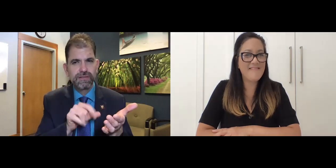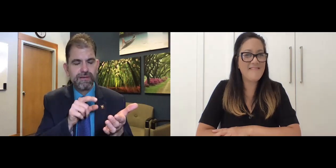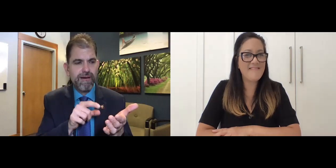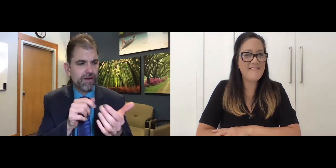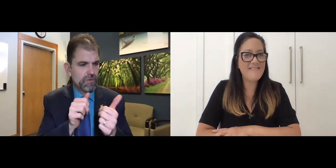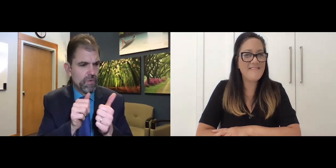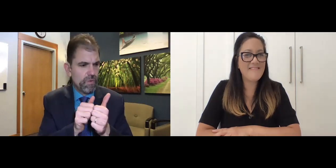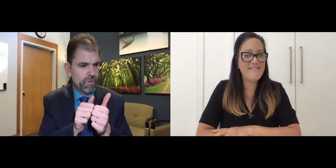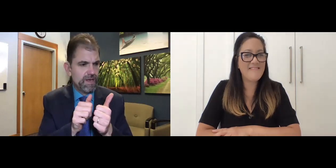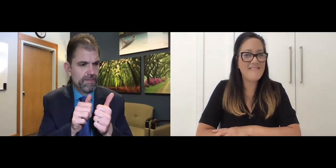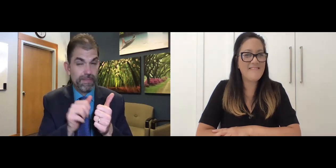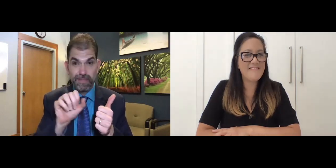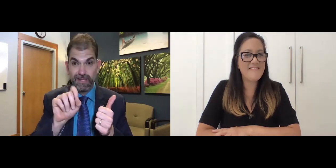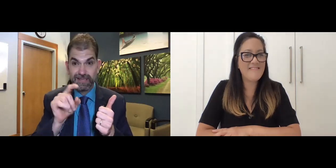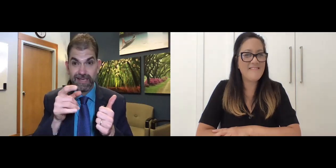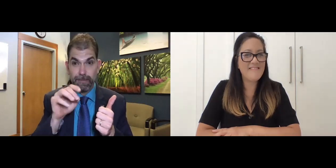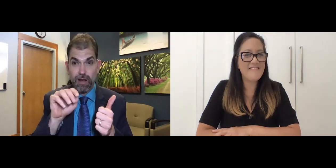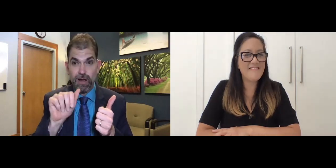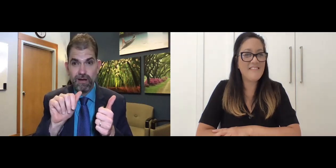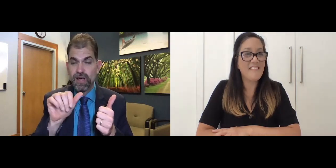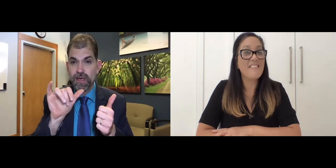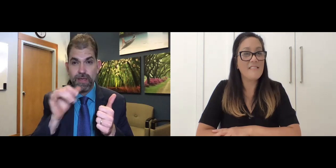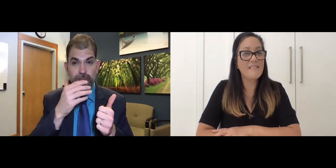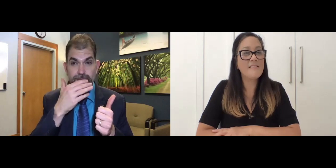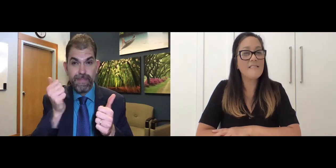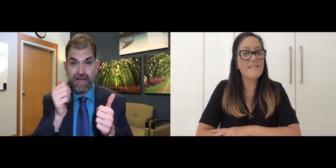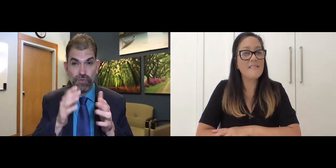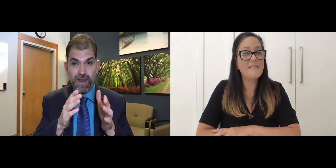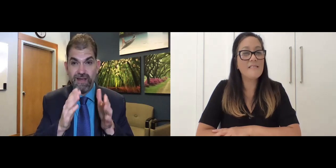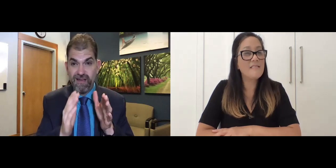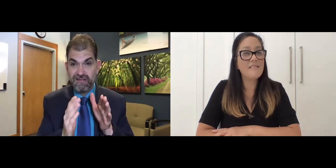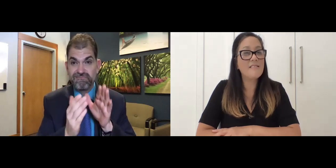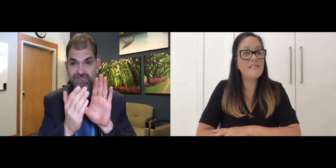I have also noticed that regarding the stigma,